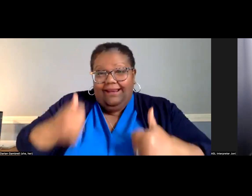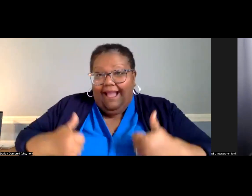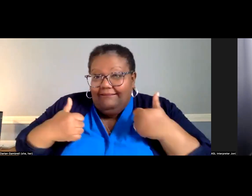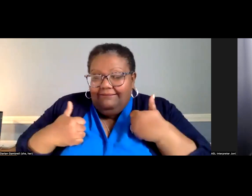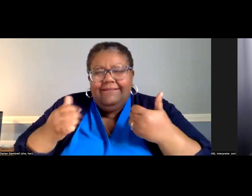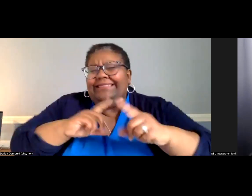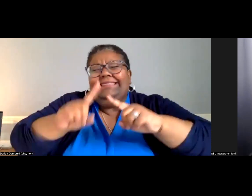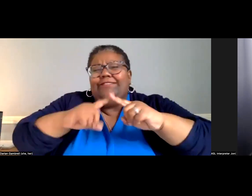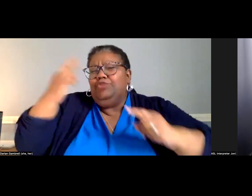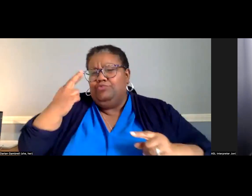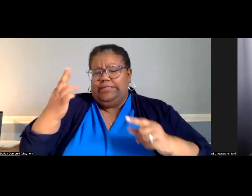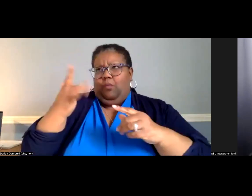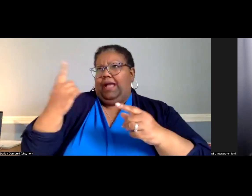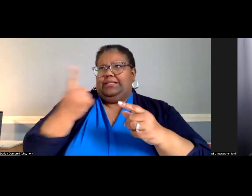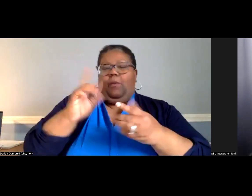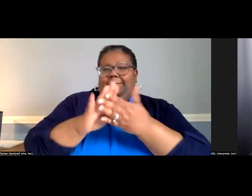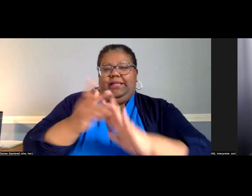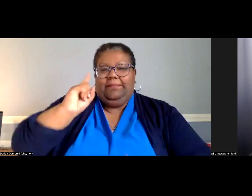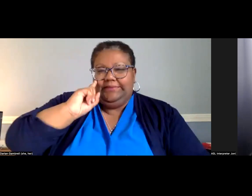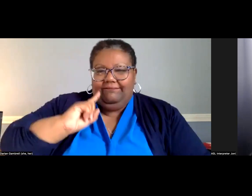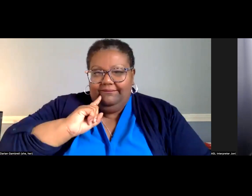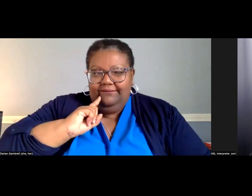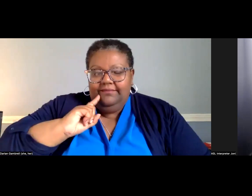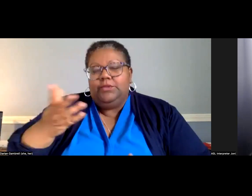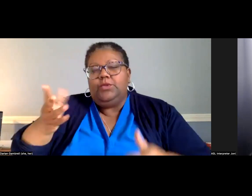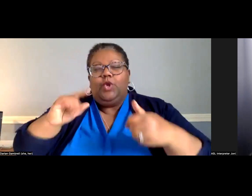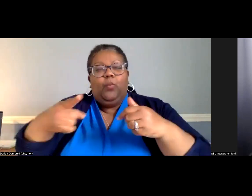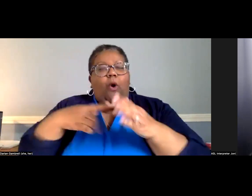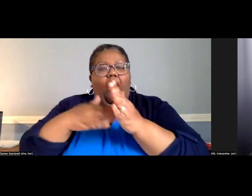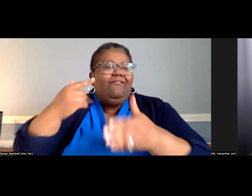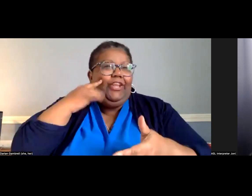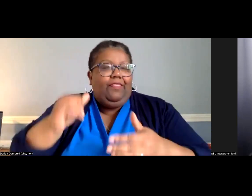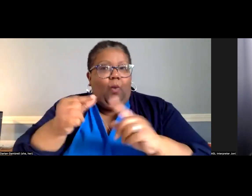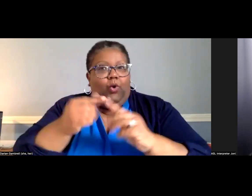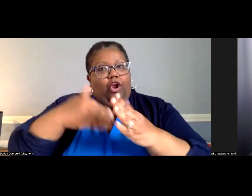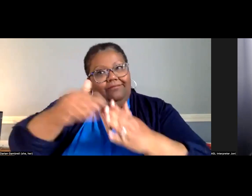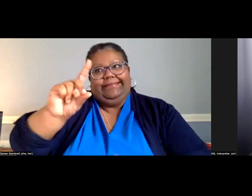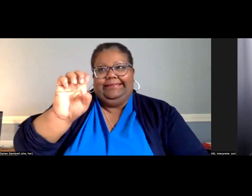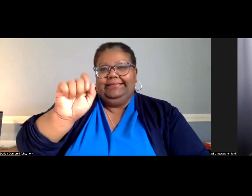it happened later due to an illness in life. there's various reasons why a person could be